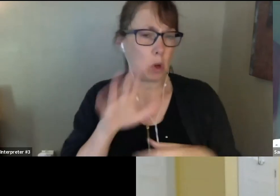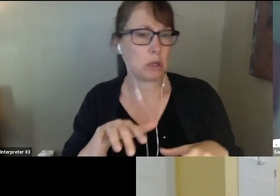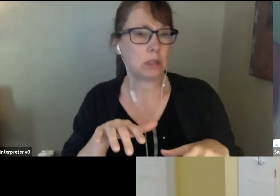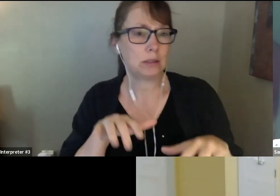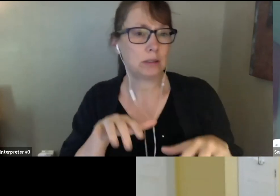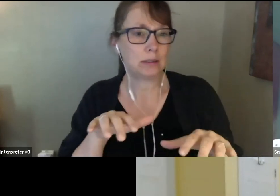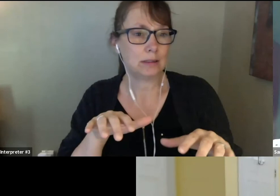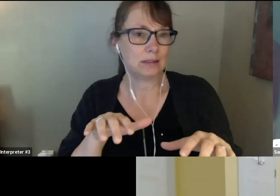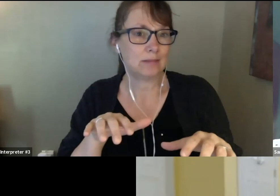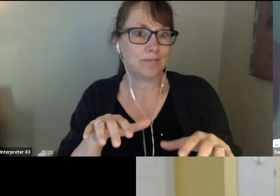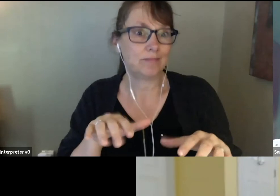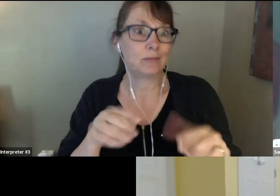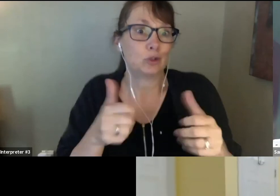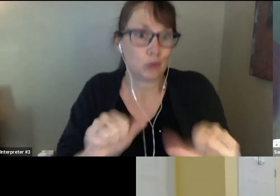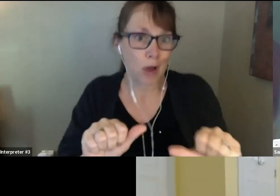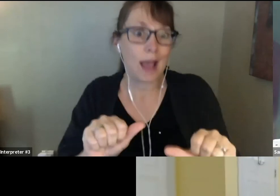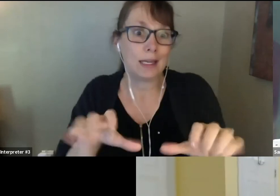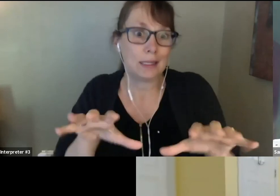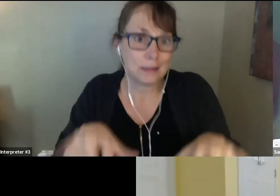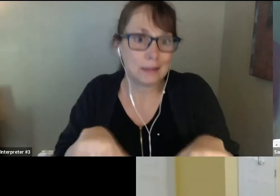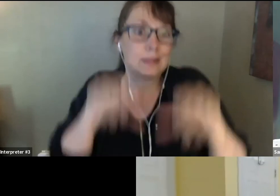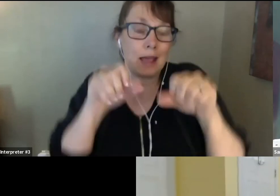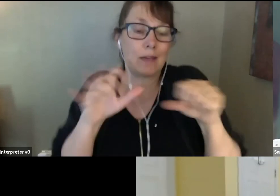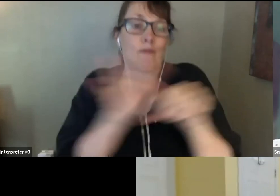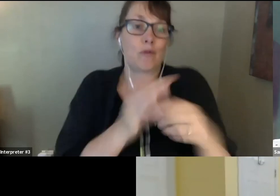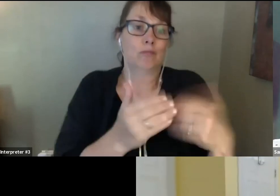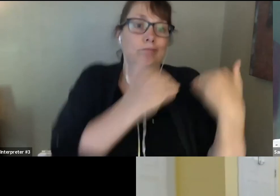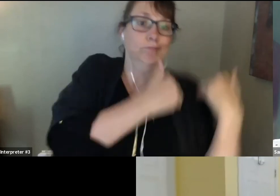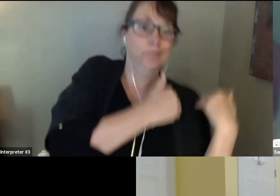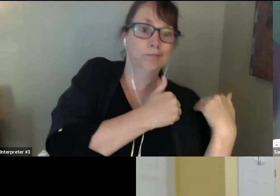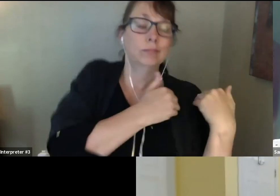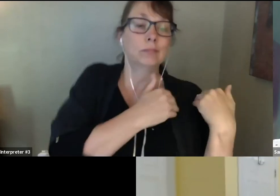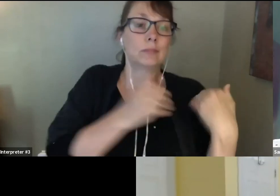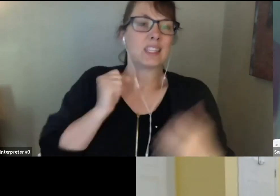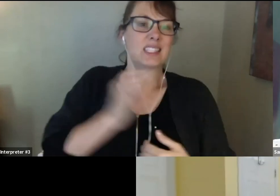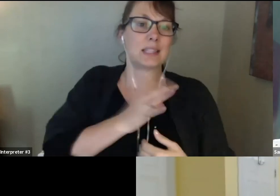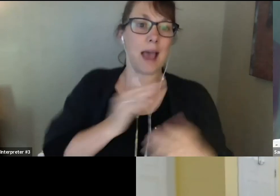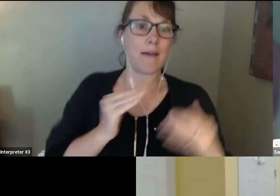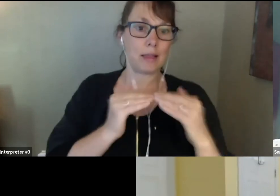share of lifting at the staff level, trying to distill what we can, but then of course